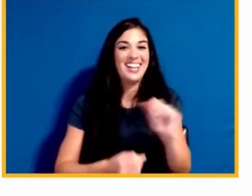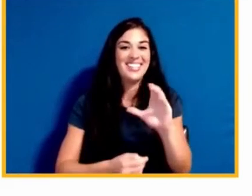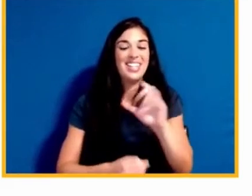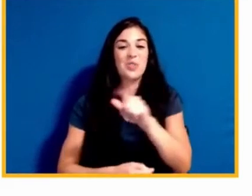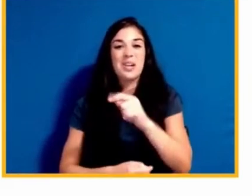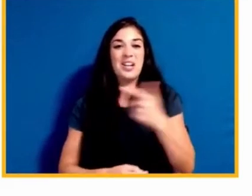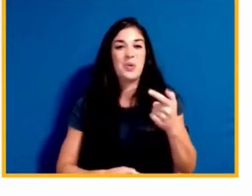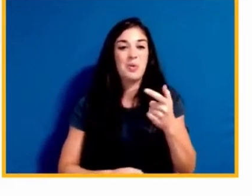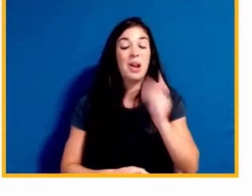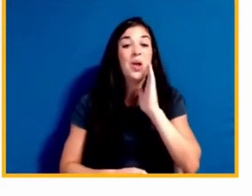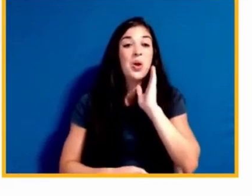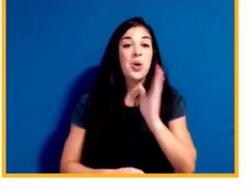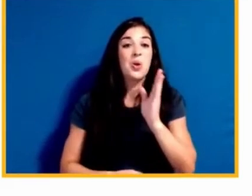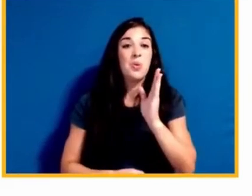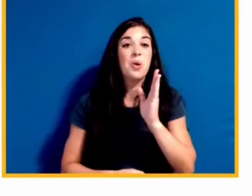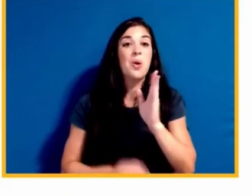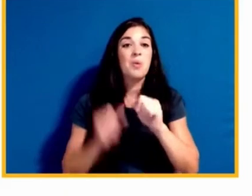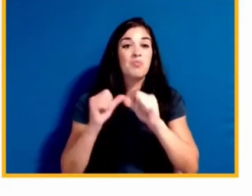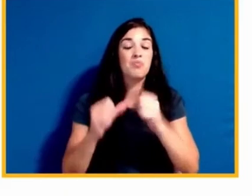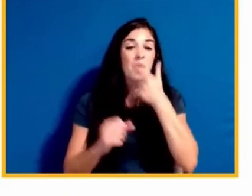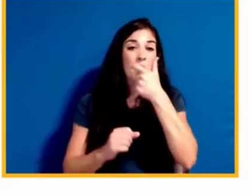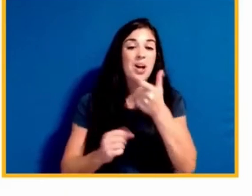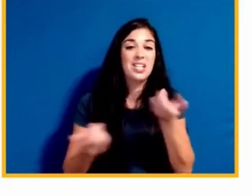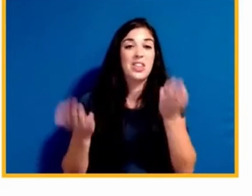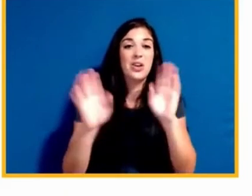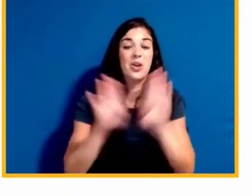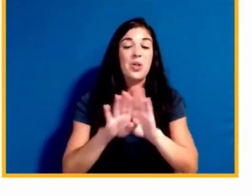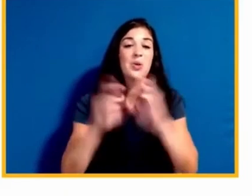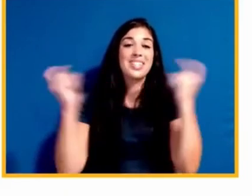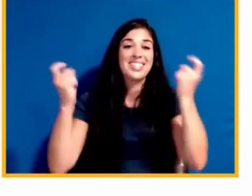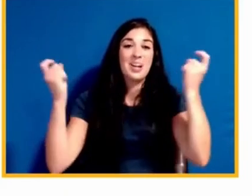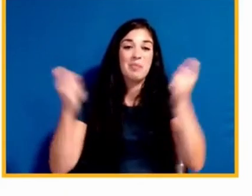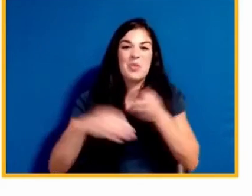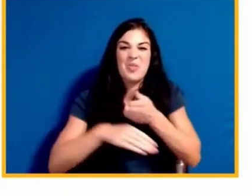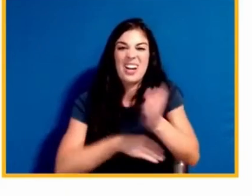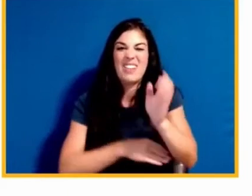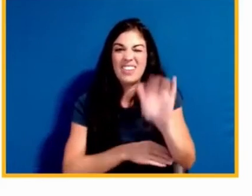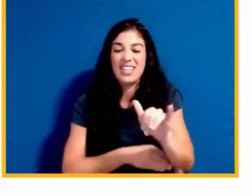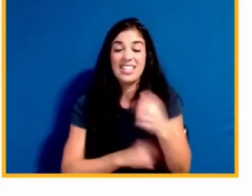Stick around for the closing ceremonies that are coming up right after this, and until we see each other again,